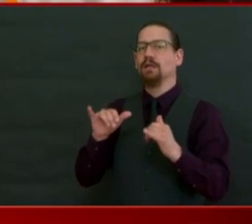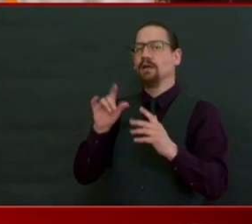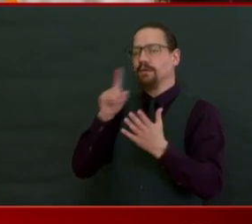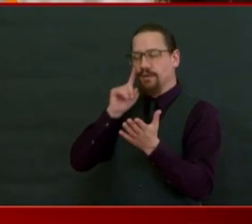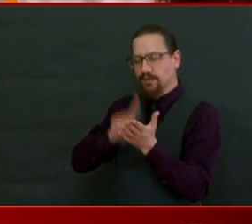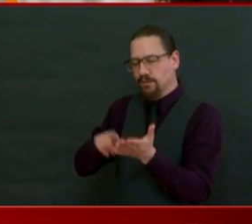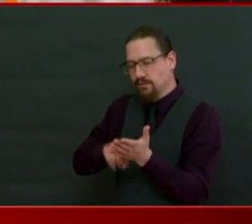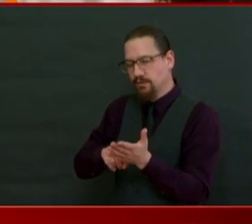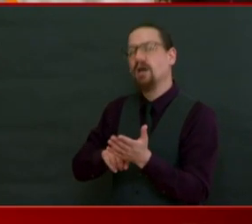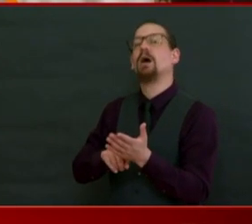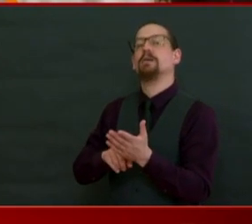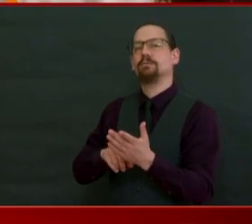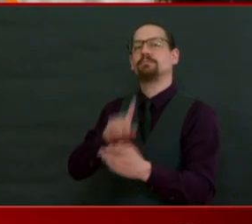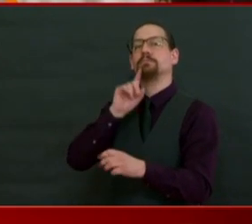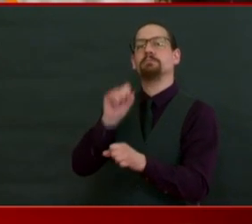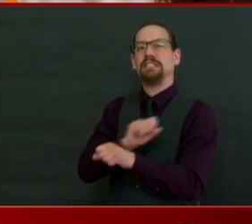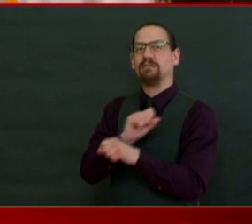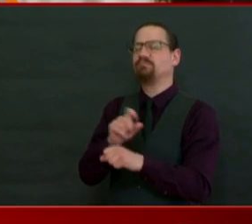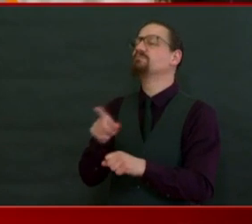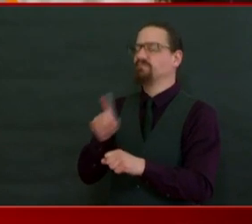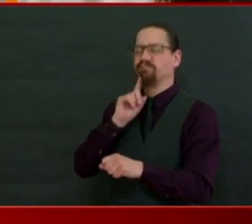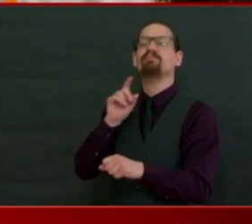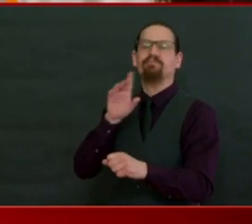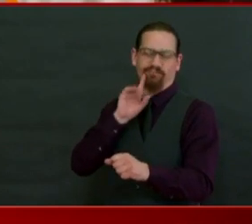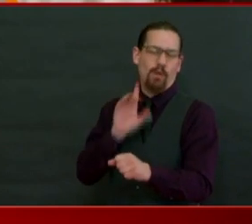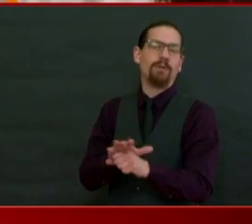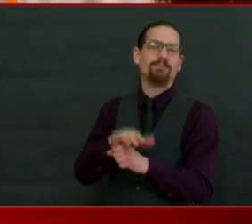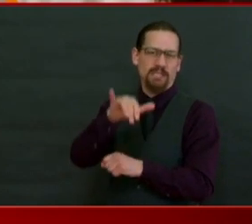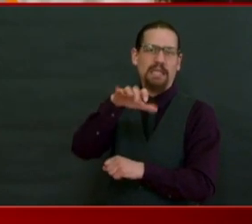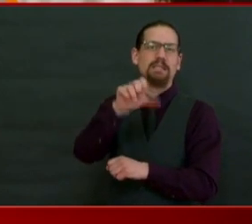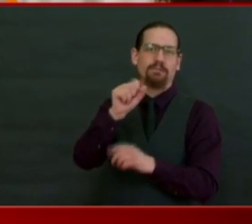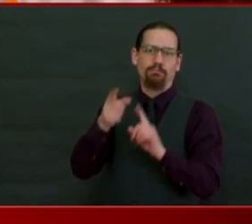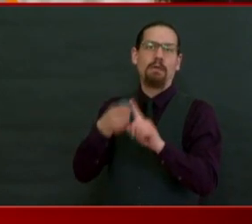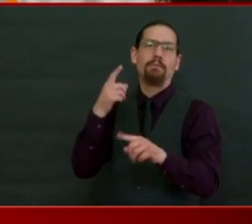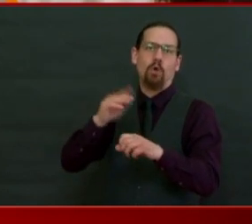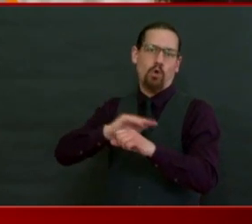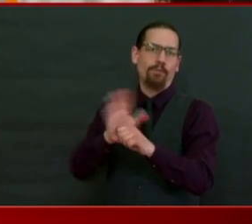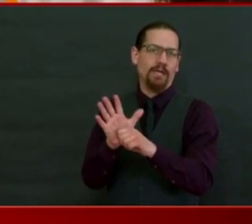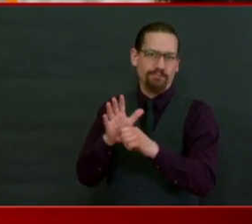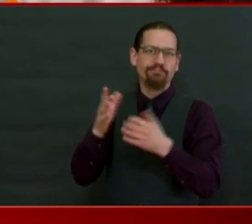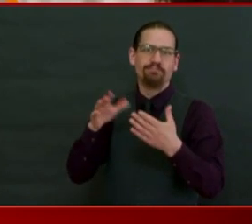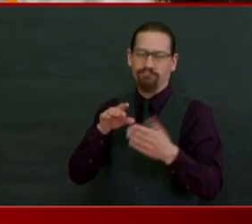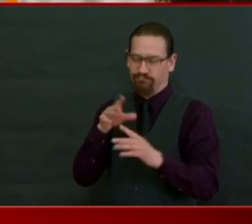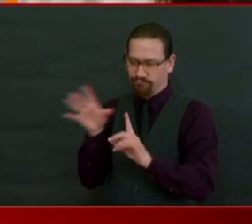COVID ASSOCIATED DEATHS WHICH WOULD IDENTIFY IF THERE WAS A POSITIVE TEST ASSOCIATED WITH